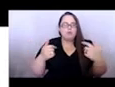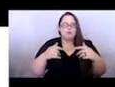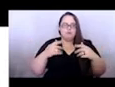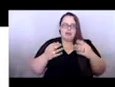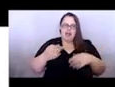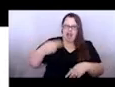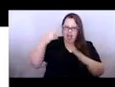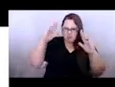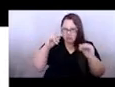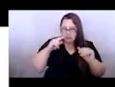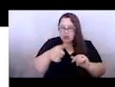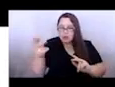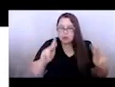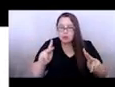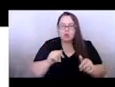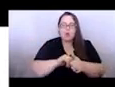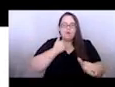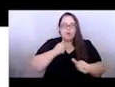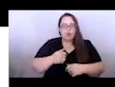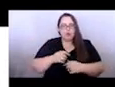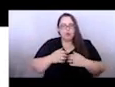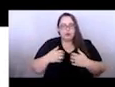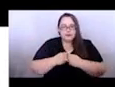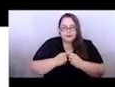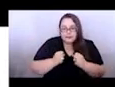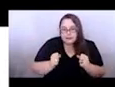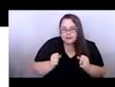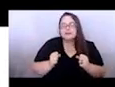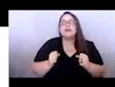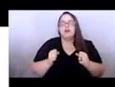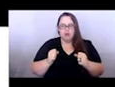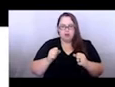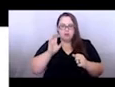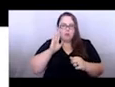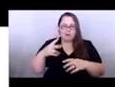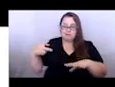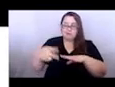You avoid vulnerability, you're cutting people off and you enforce strict rules.